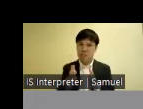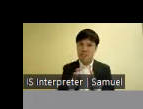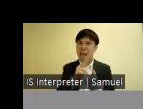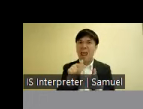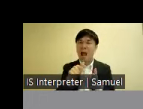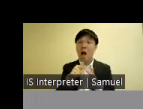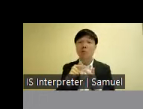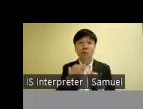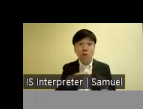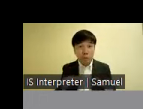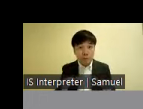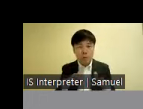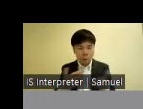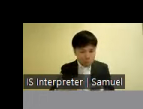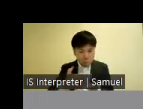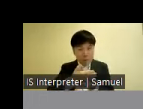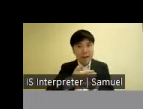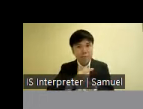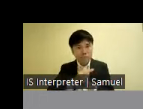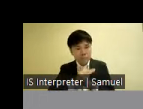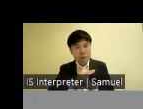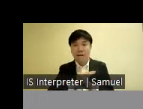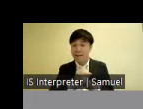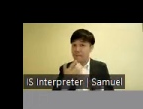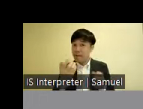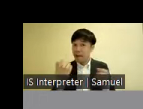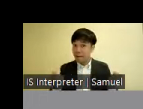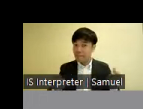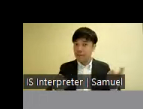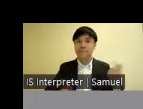Now, this one was stacked again with disability.